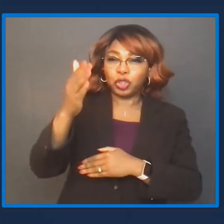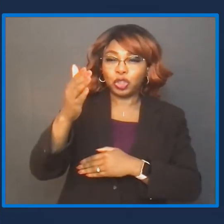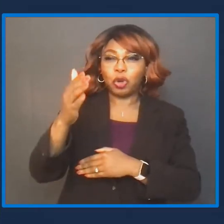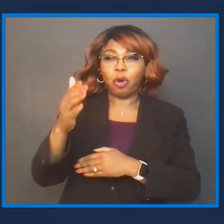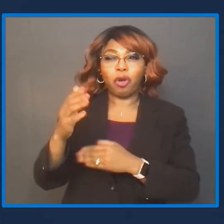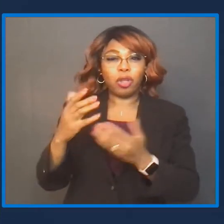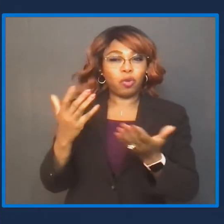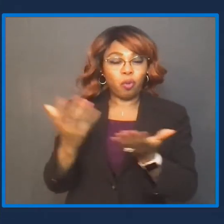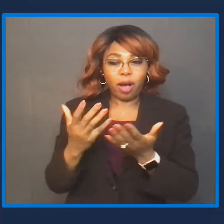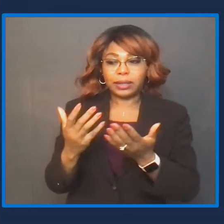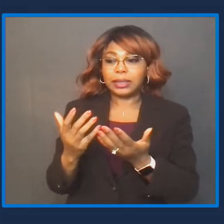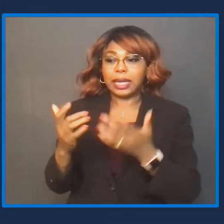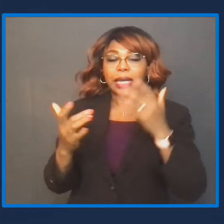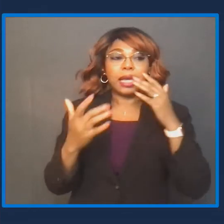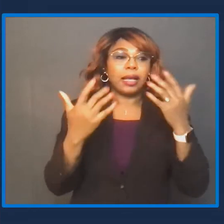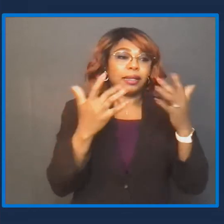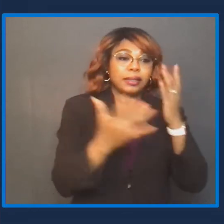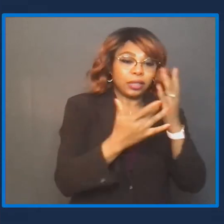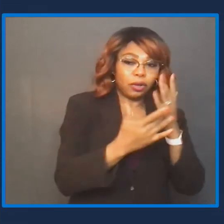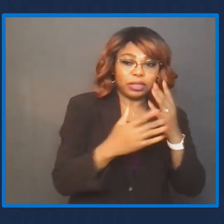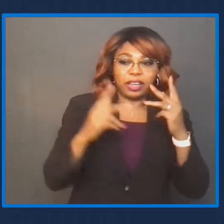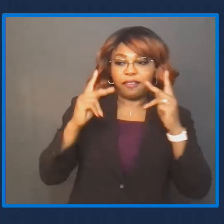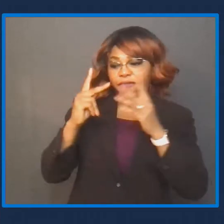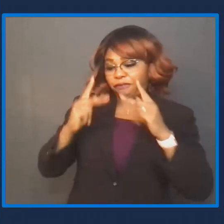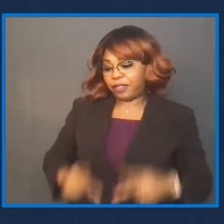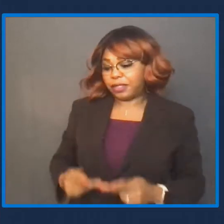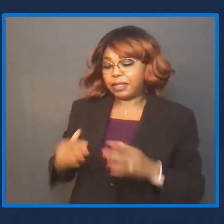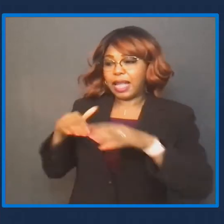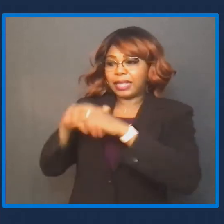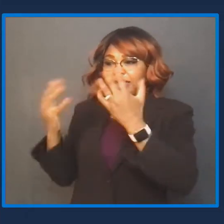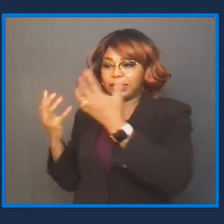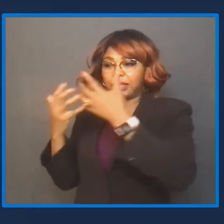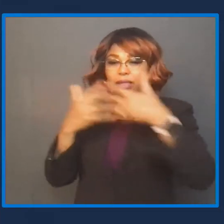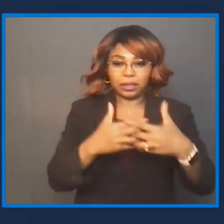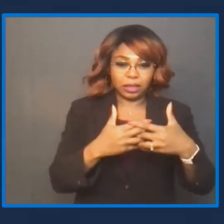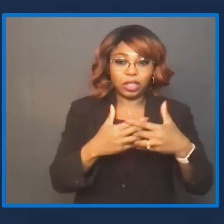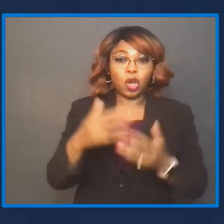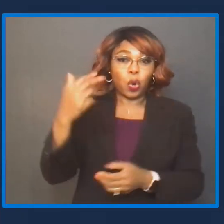and physical access, because we know the two can provide